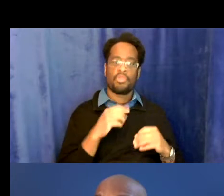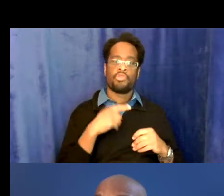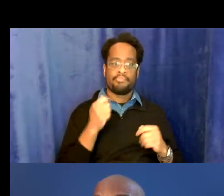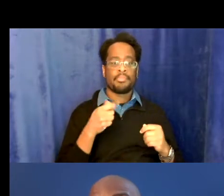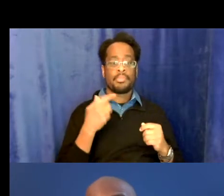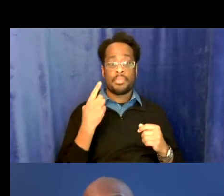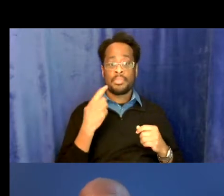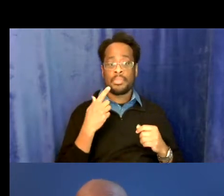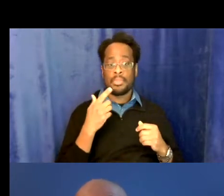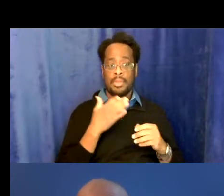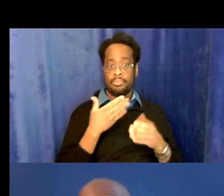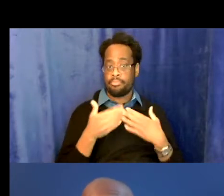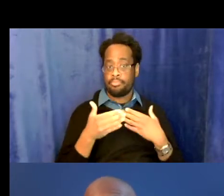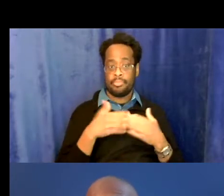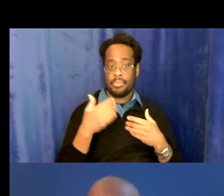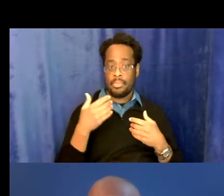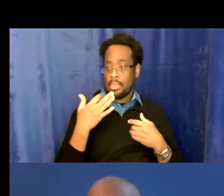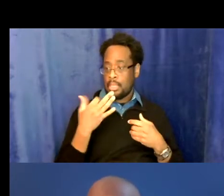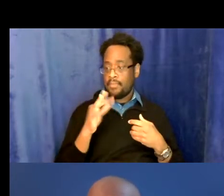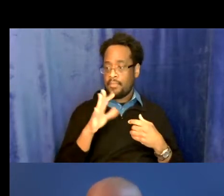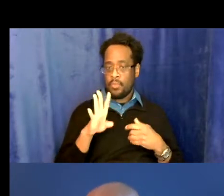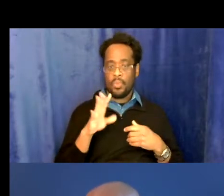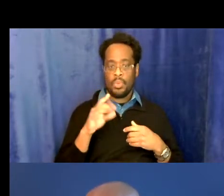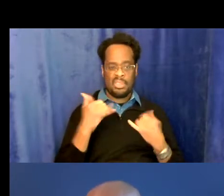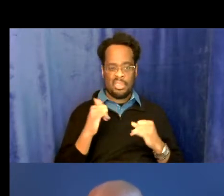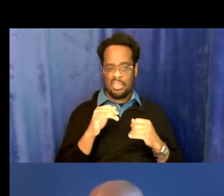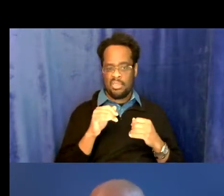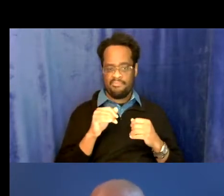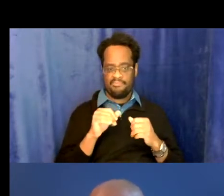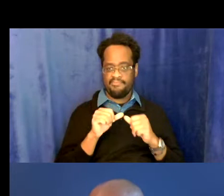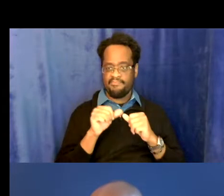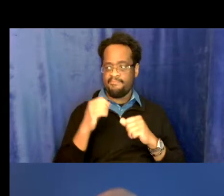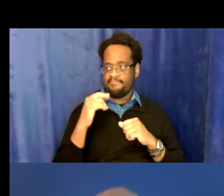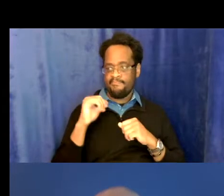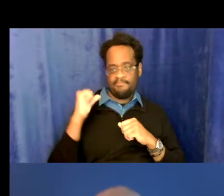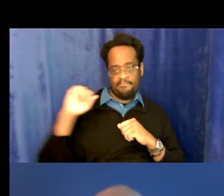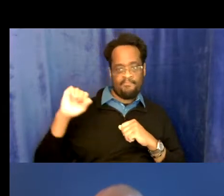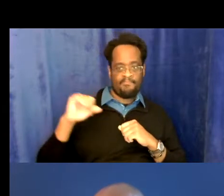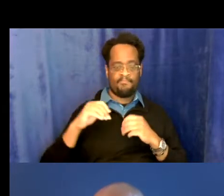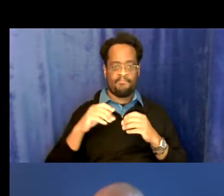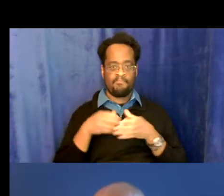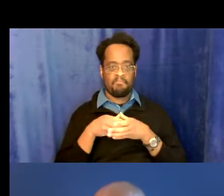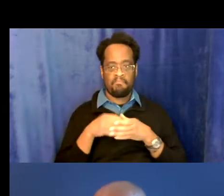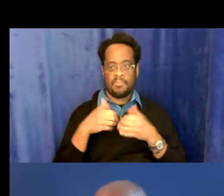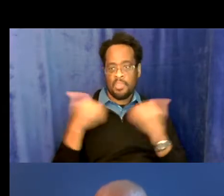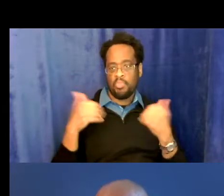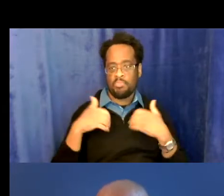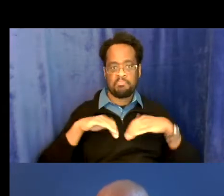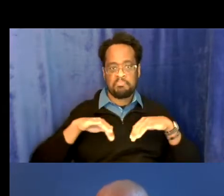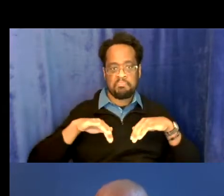the Board of Education. now understanding that 1964 um there was still a resistance